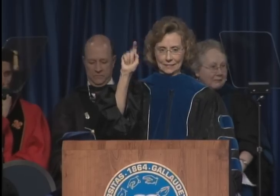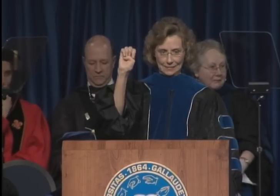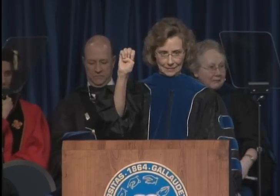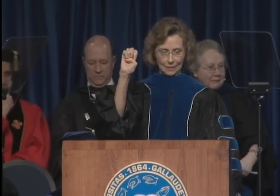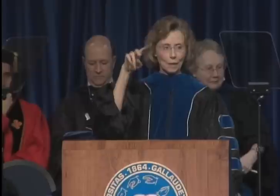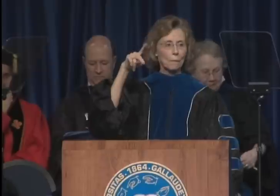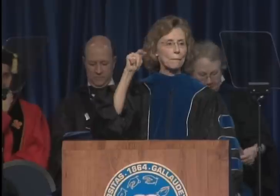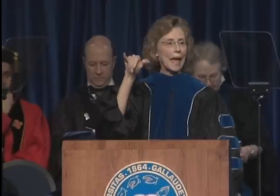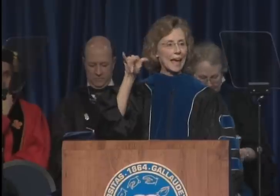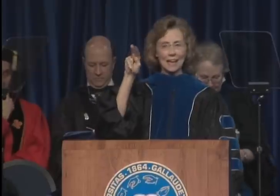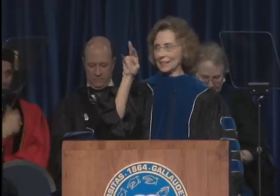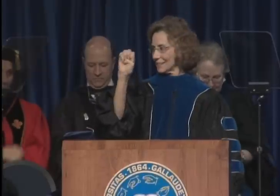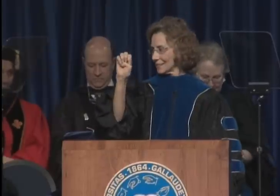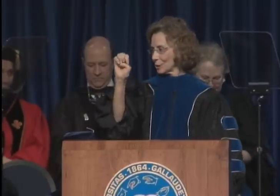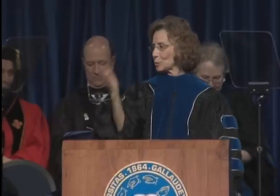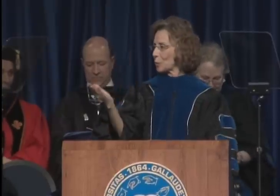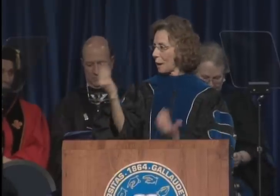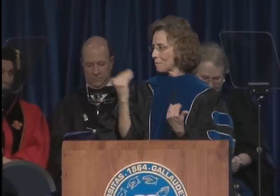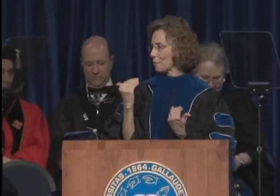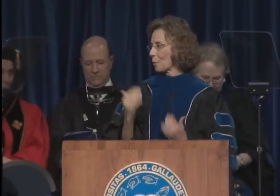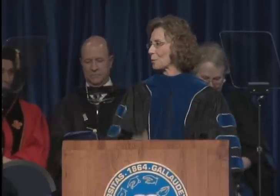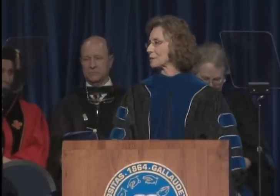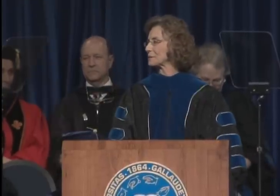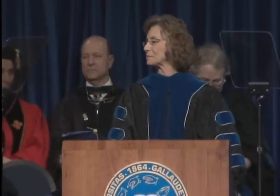I now call upon Erica Lynette Payne to come forward.